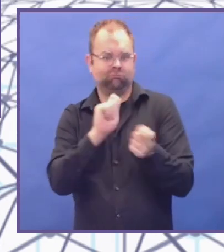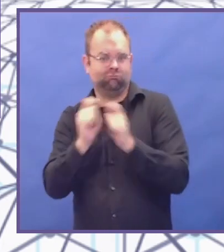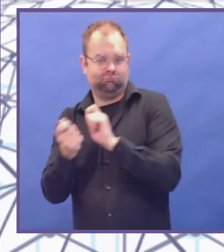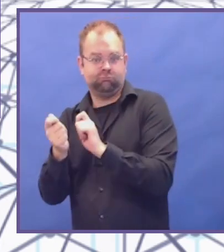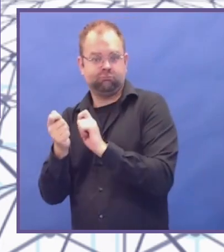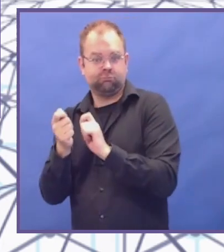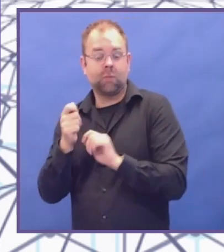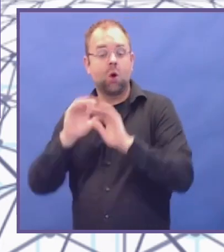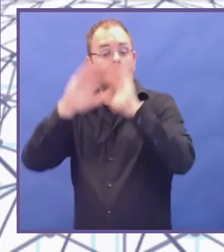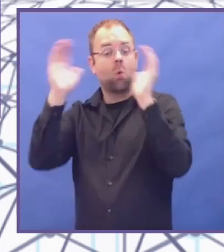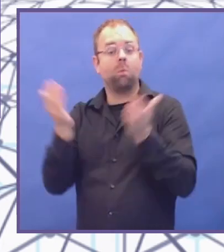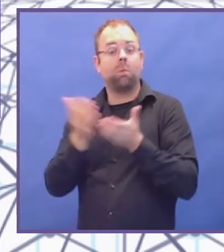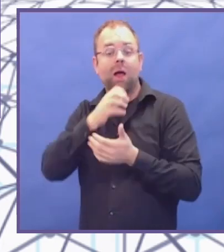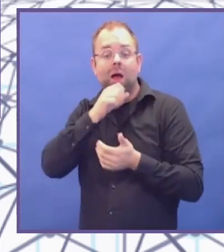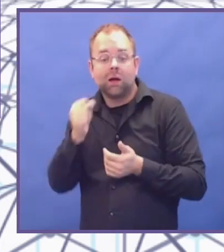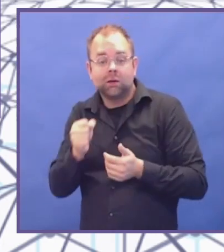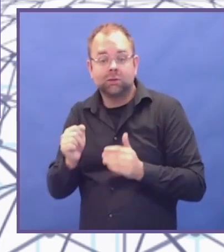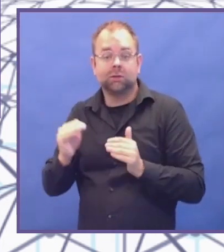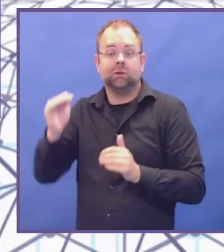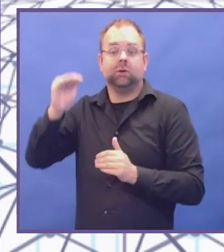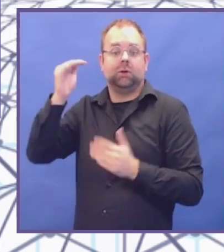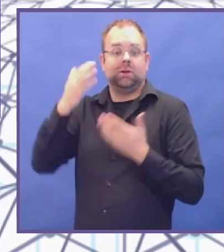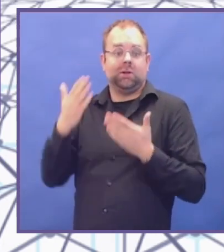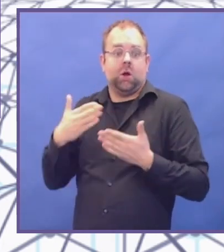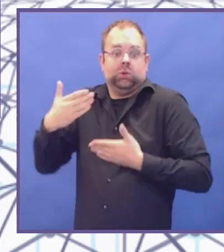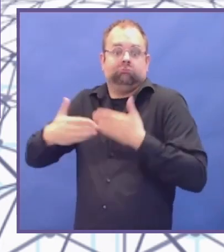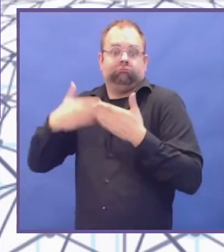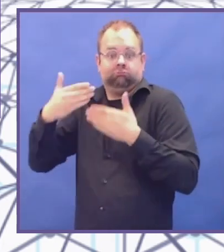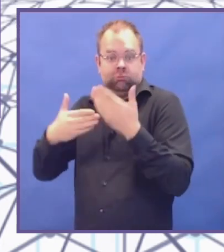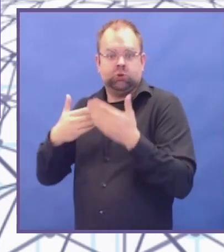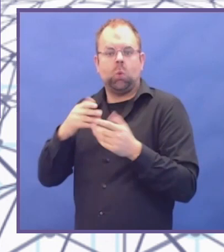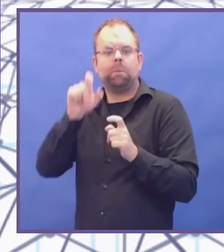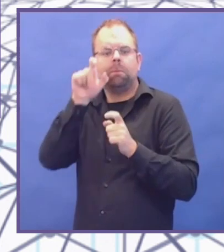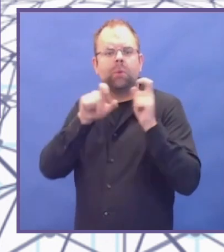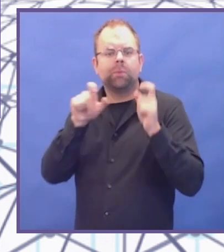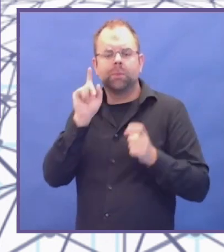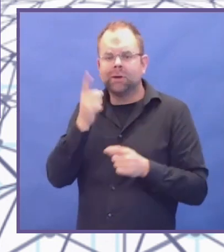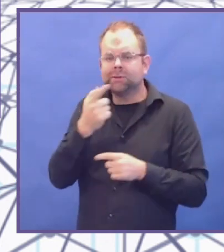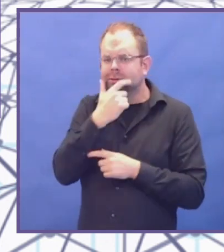needs for older adults in their populations who now comprise a proportion that is